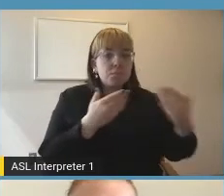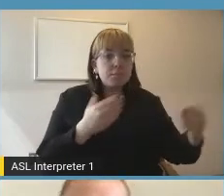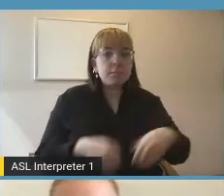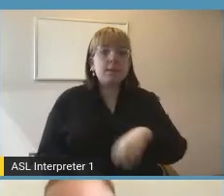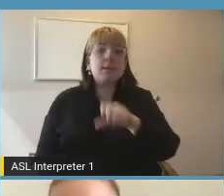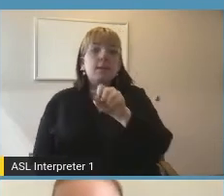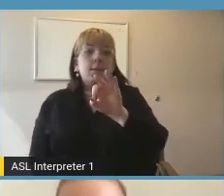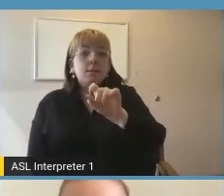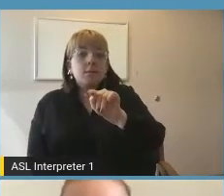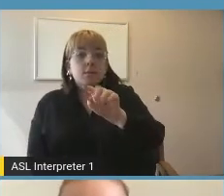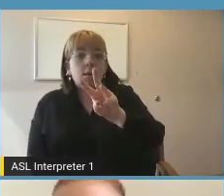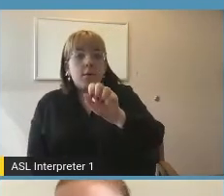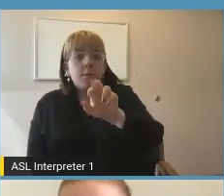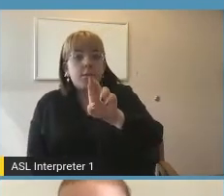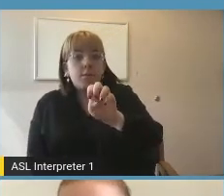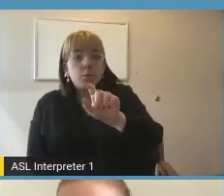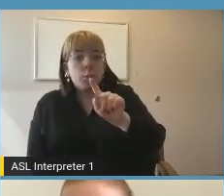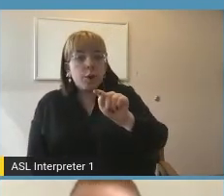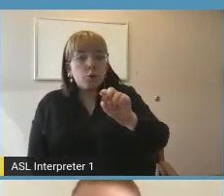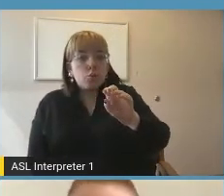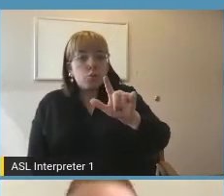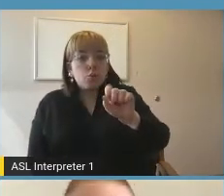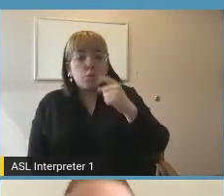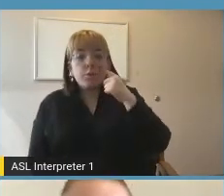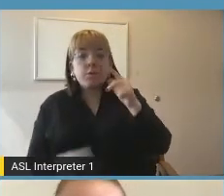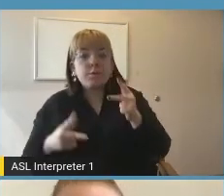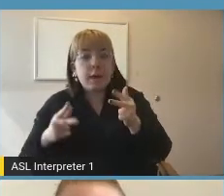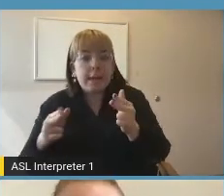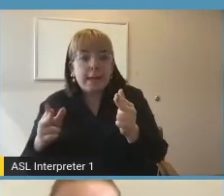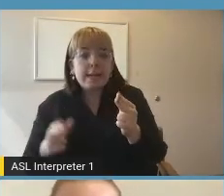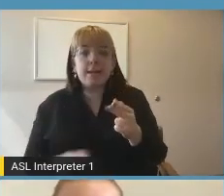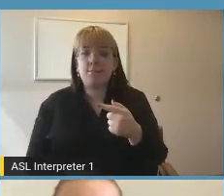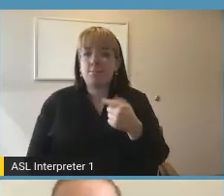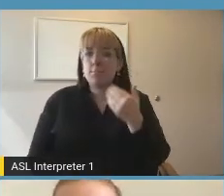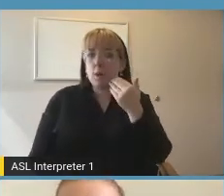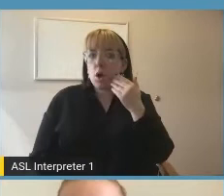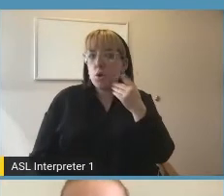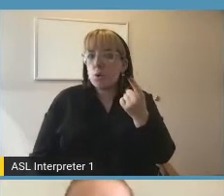for editing. I know we like the technical stuff here and we want to get those practical